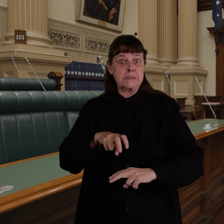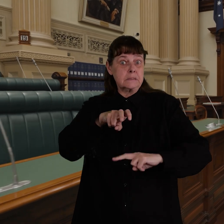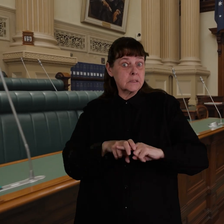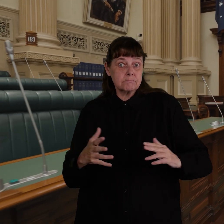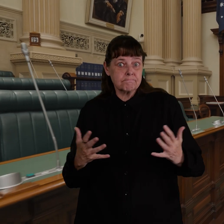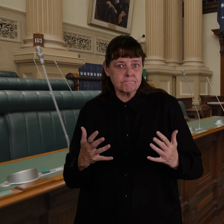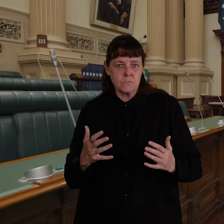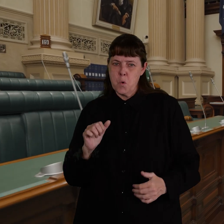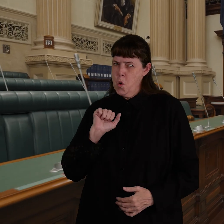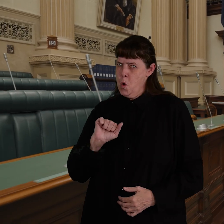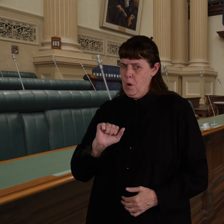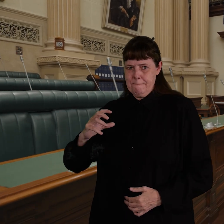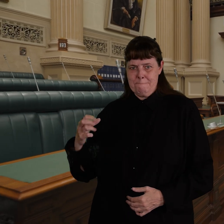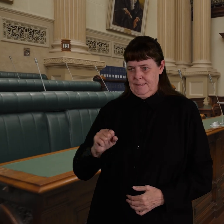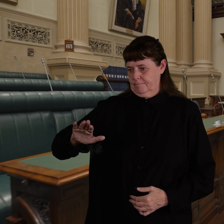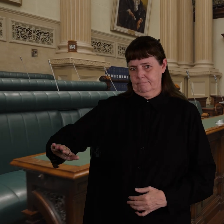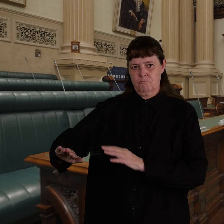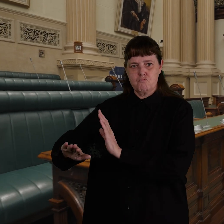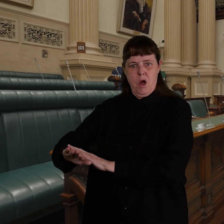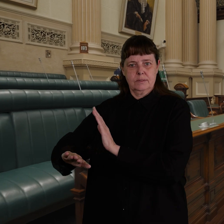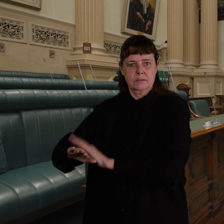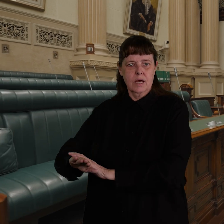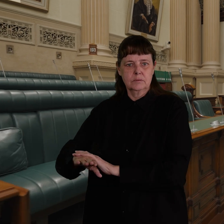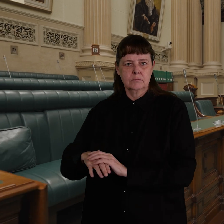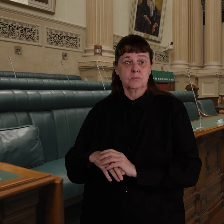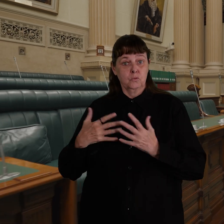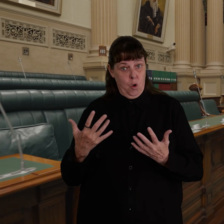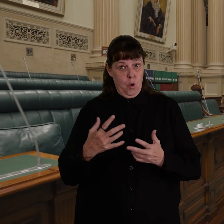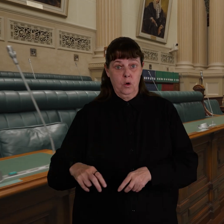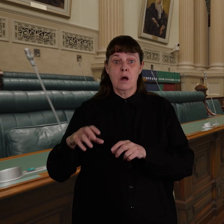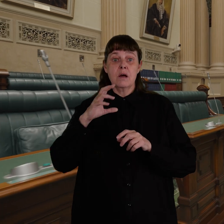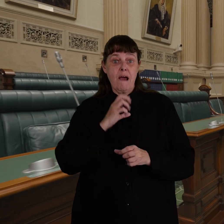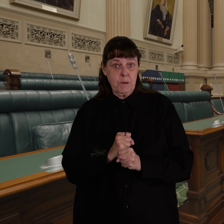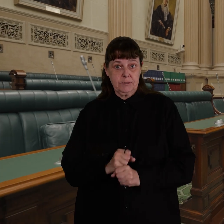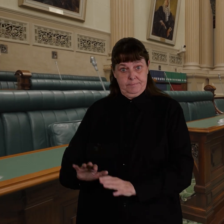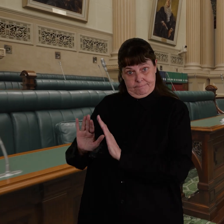Along the front bench, on the government side, we have people that we call front benchers,